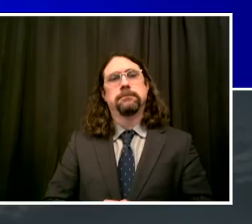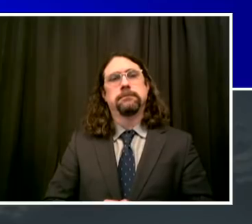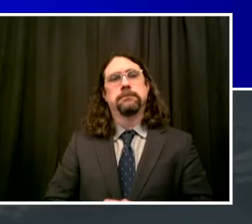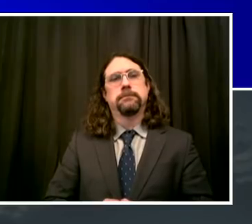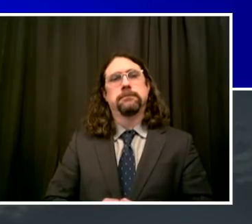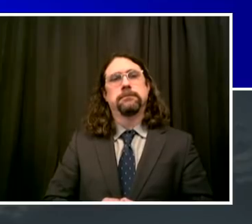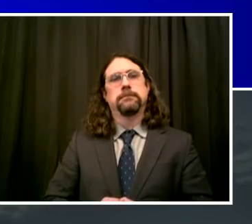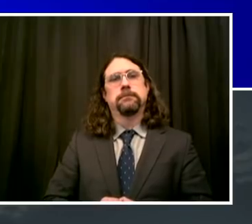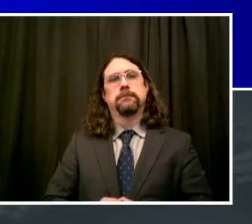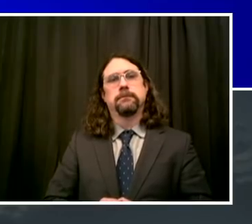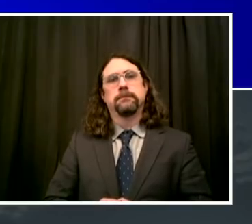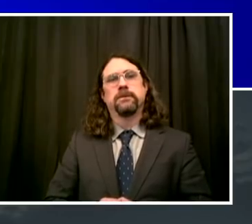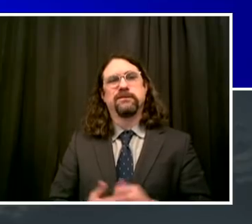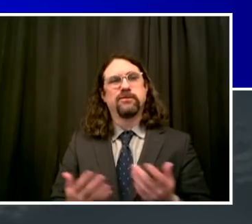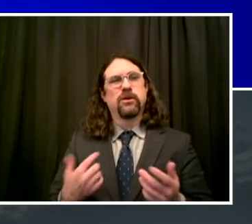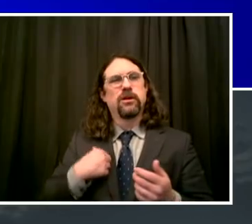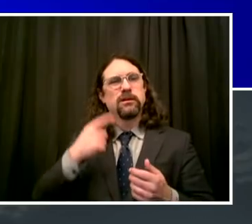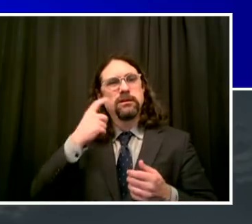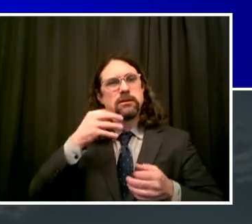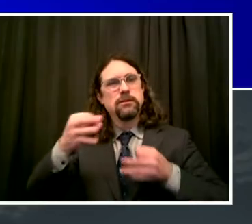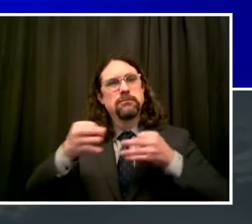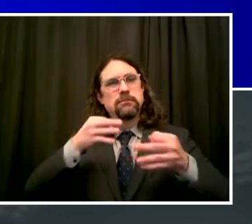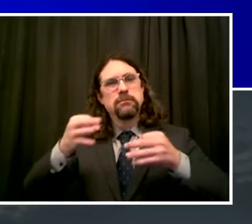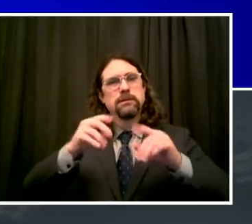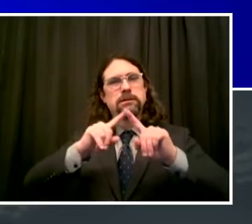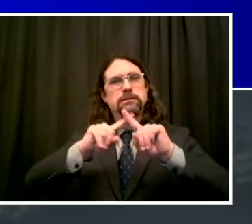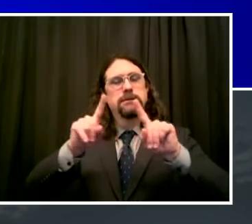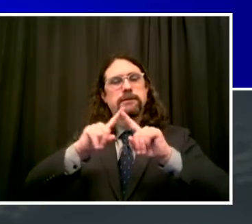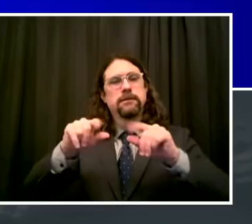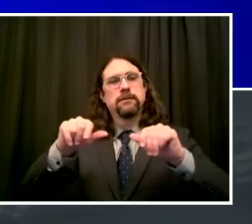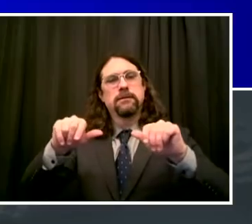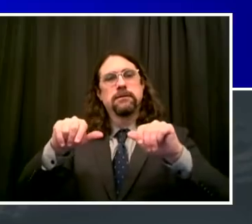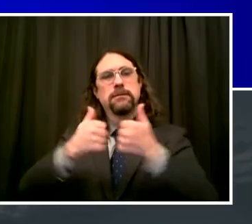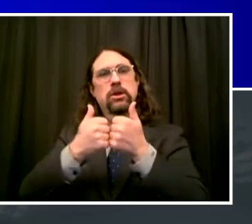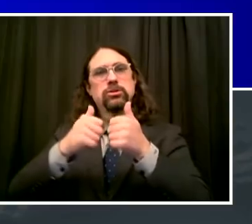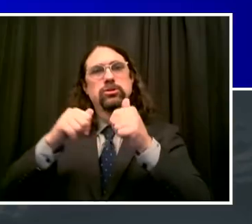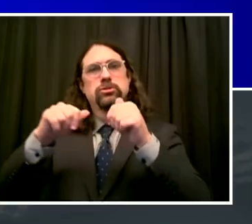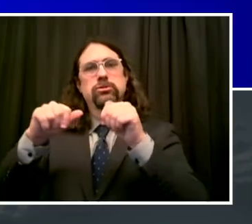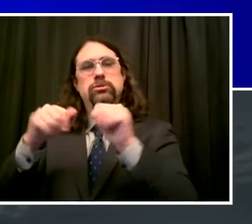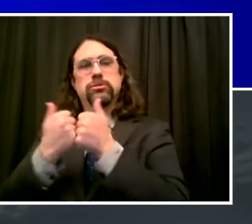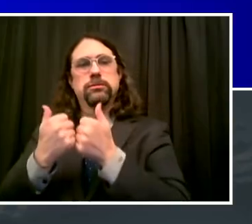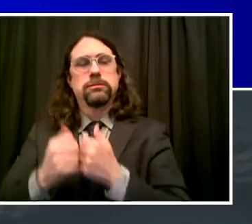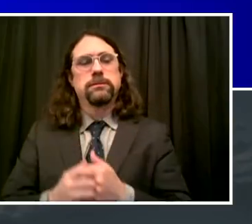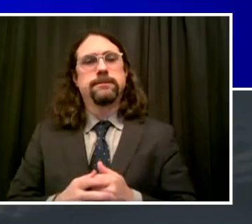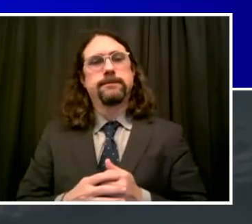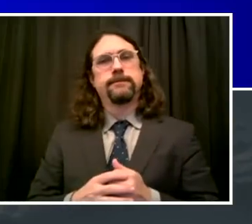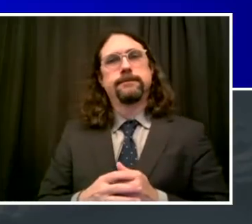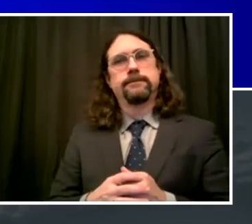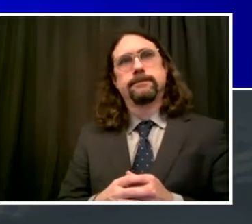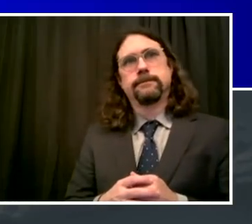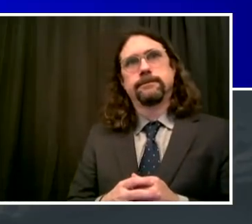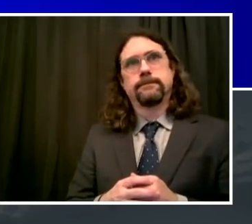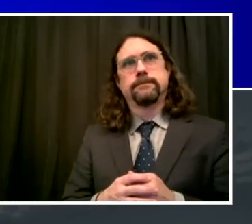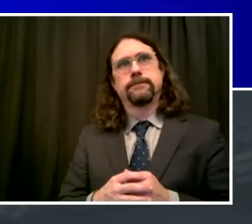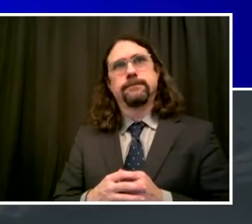WE HAVE TALKED ABOUT SOME OF THE CHALLENGES HAVE BEEN SO PROFOUND